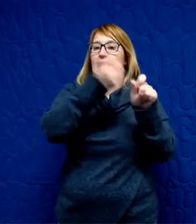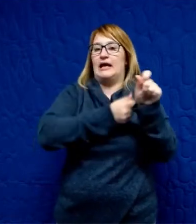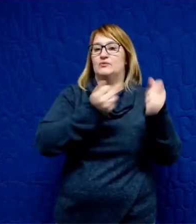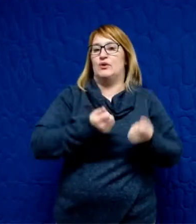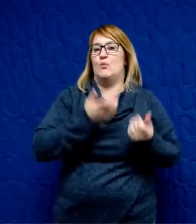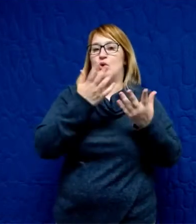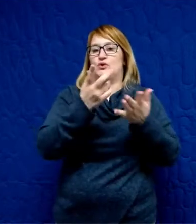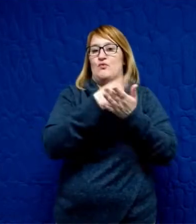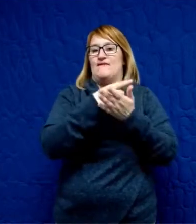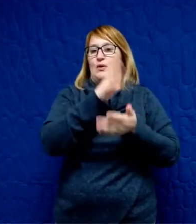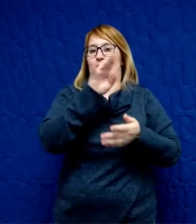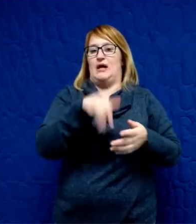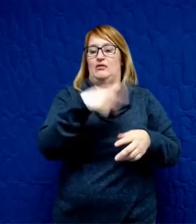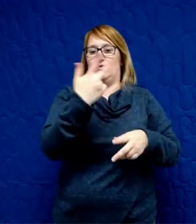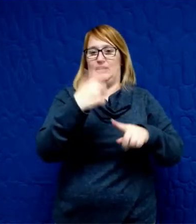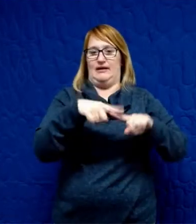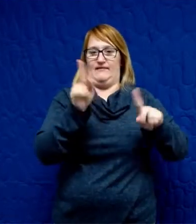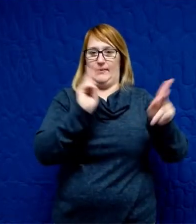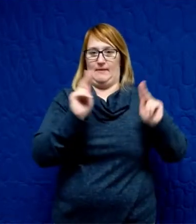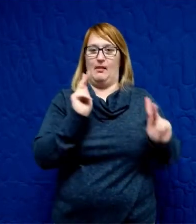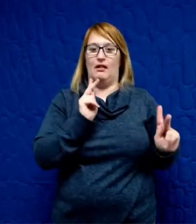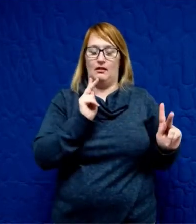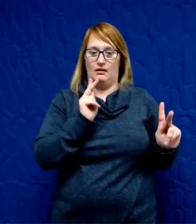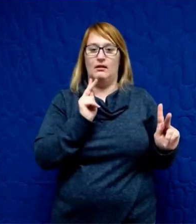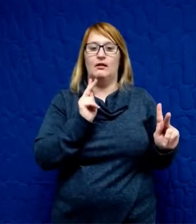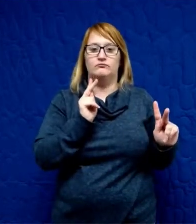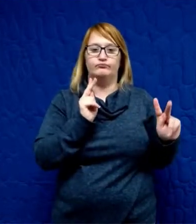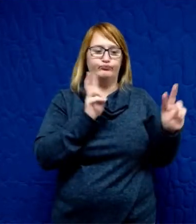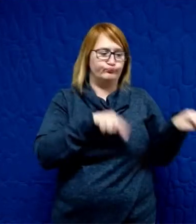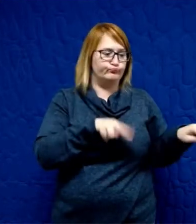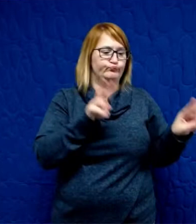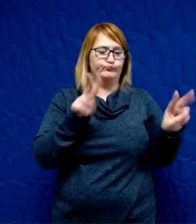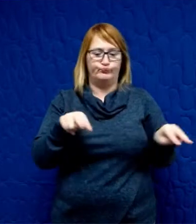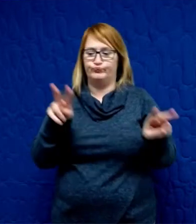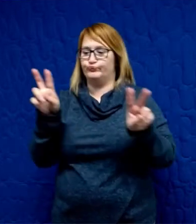is reviewed by three different reviewers and will be scored by three different